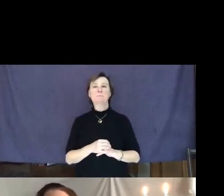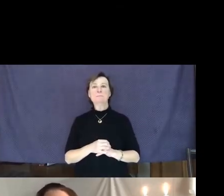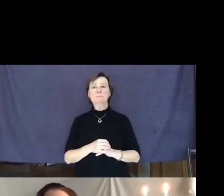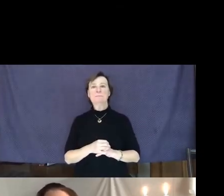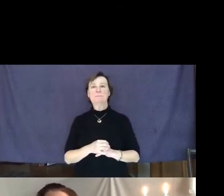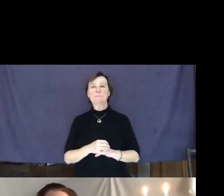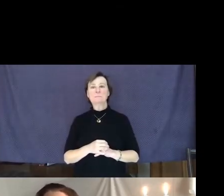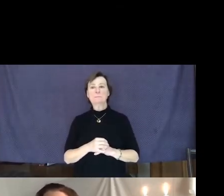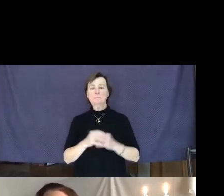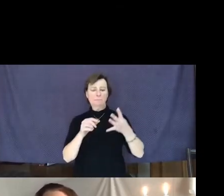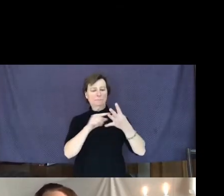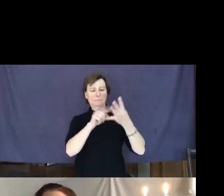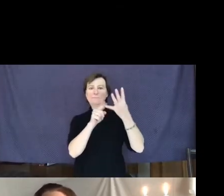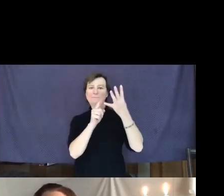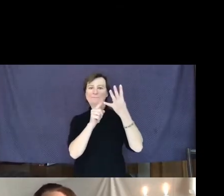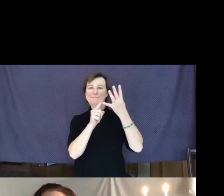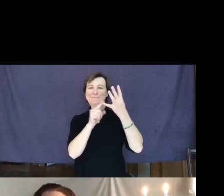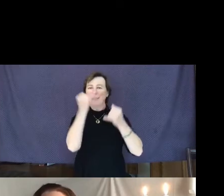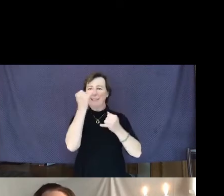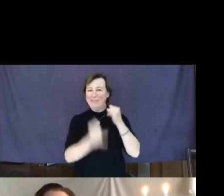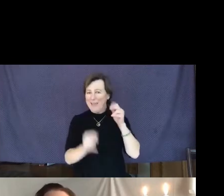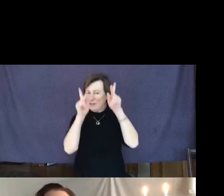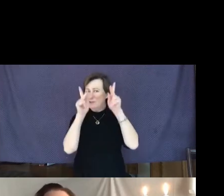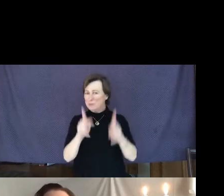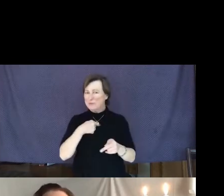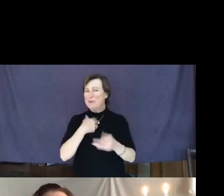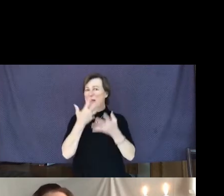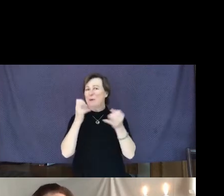The last person I want to tell you about is someone I recently met